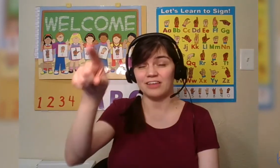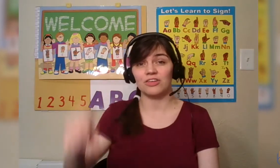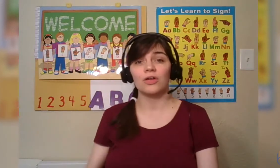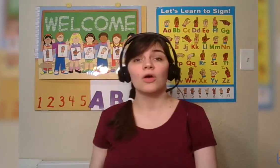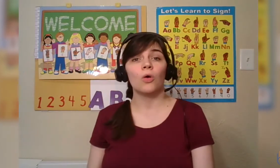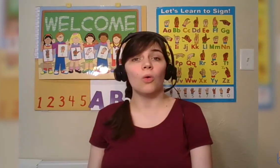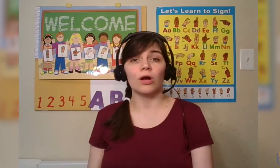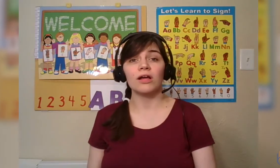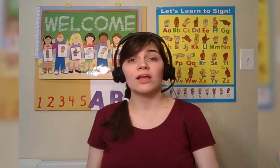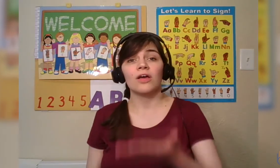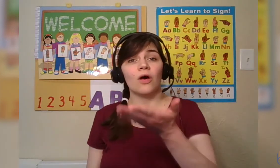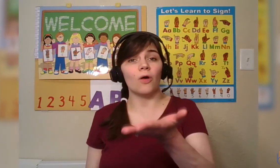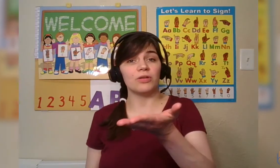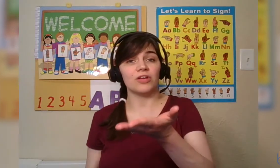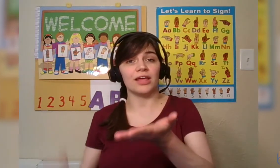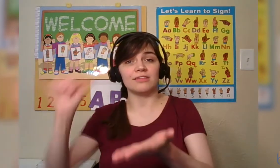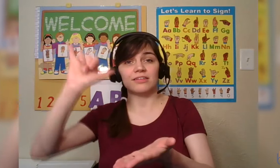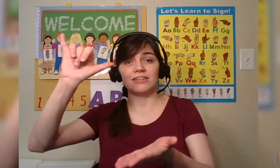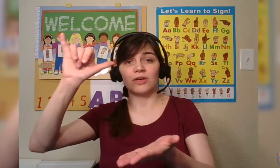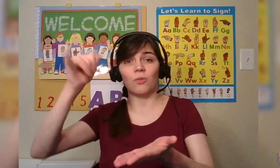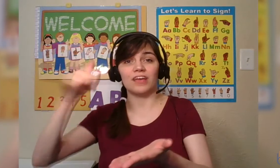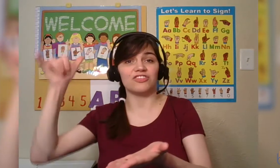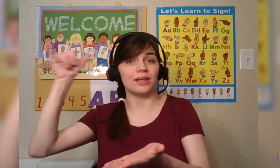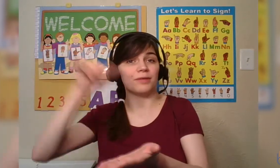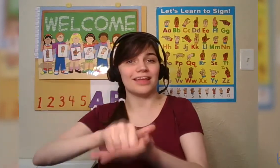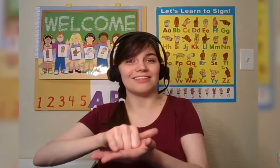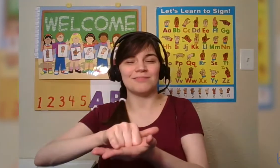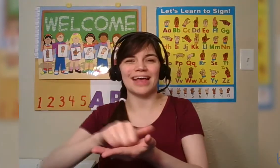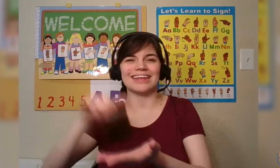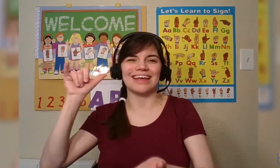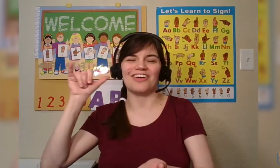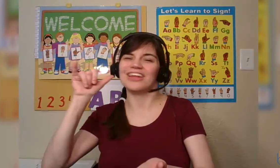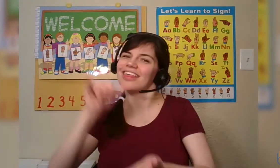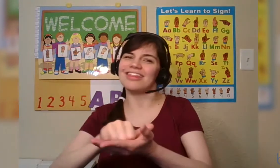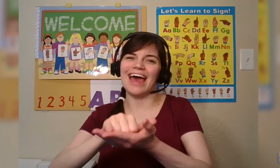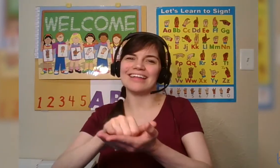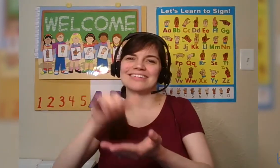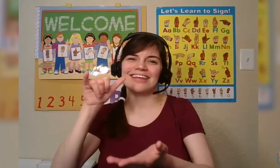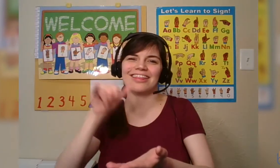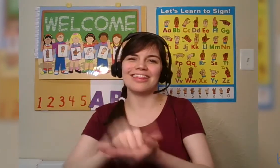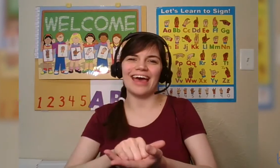Or open your hand, take a Y-shape and smack it down. That. That.